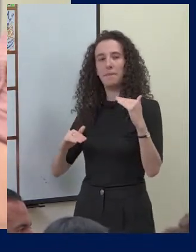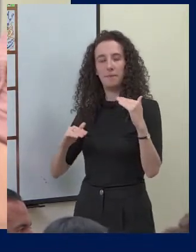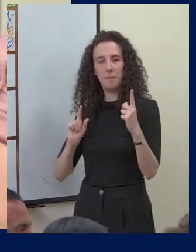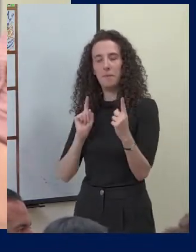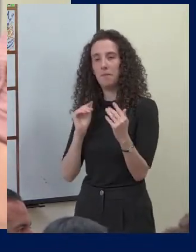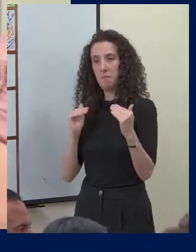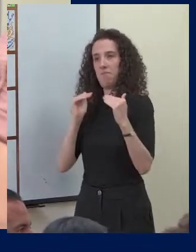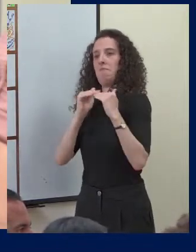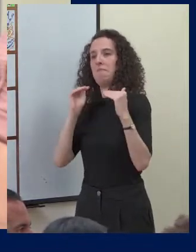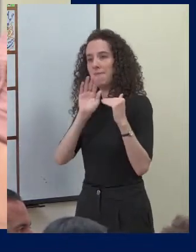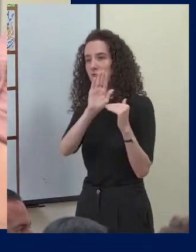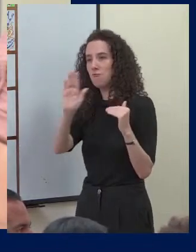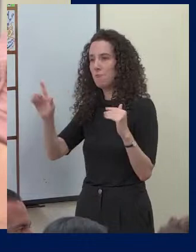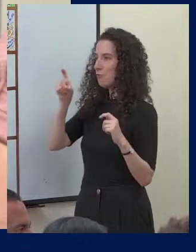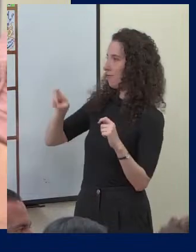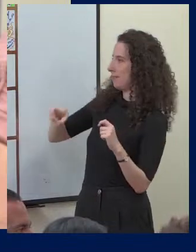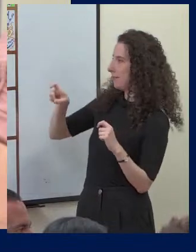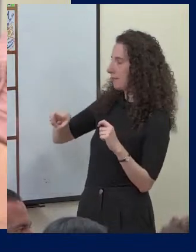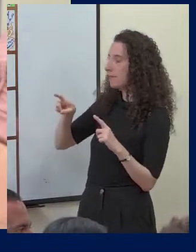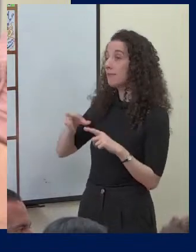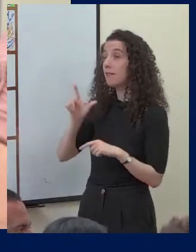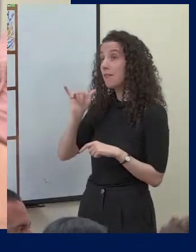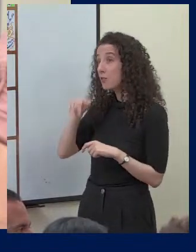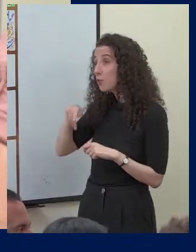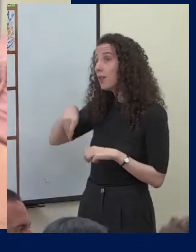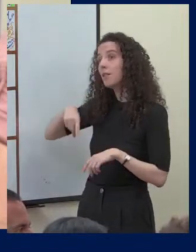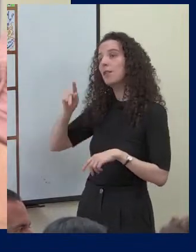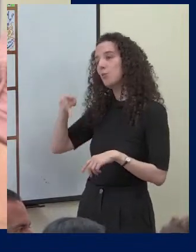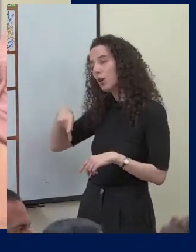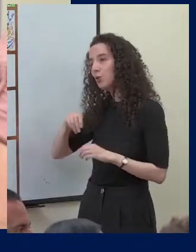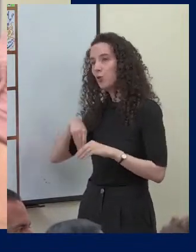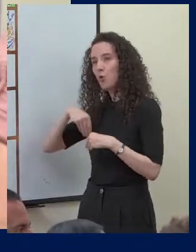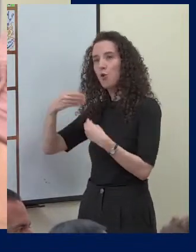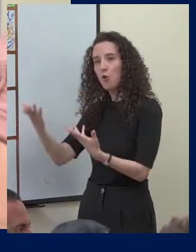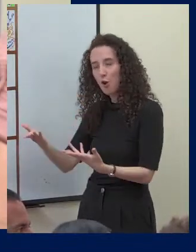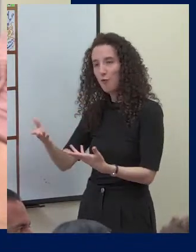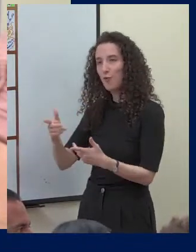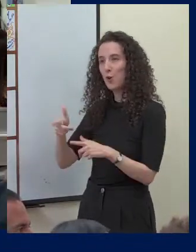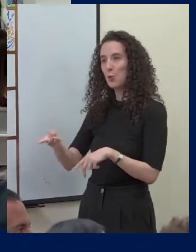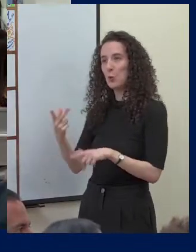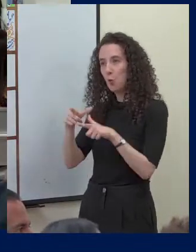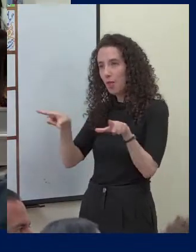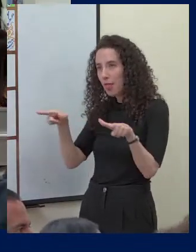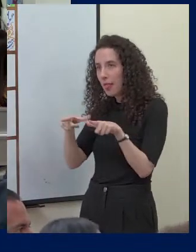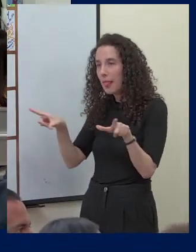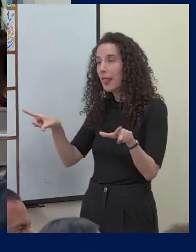Life is precious also offer bilingual workshops and parent support groups such as desensitizing